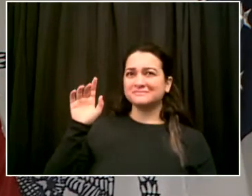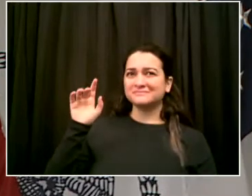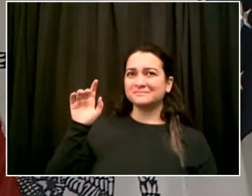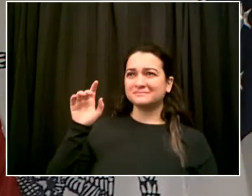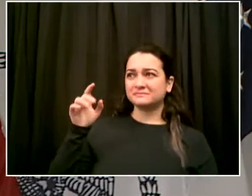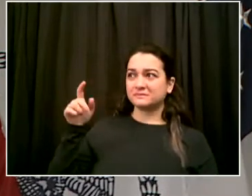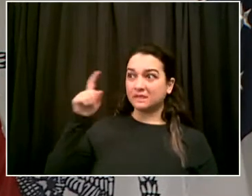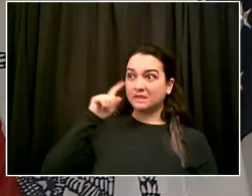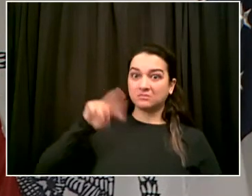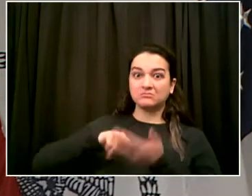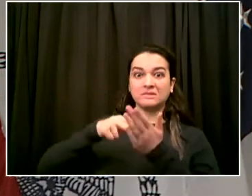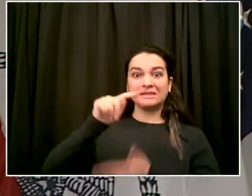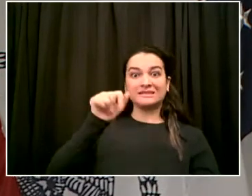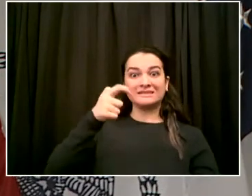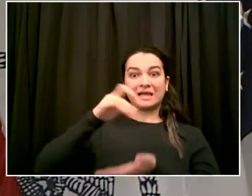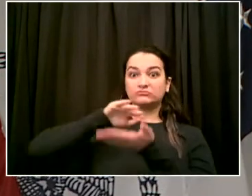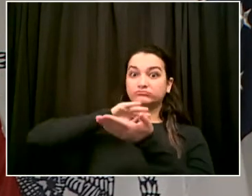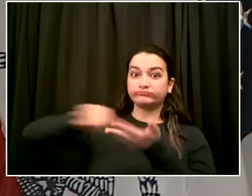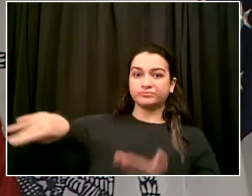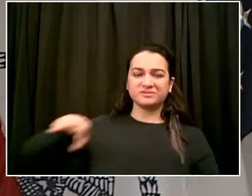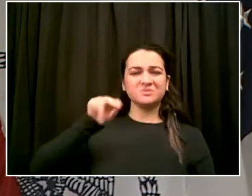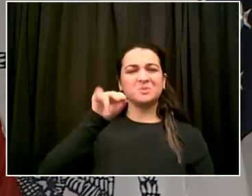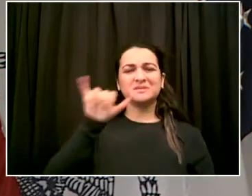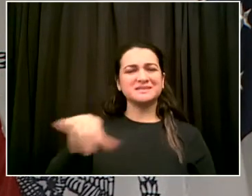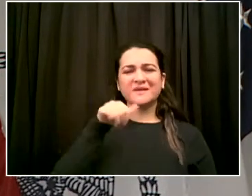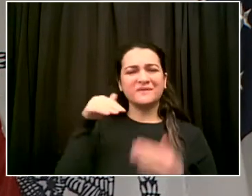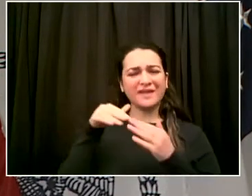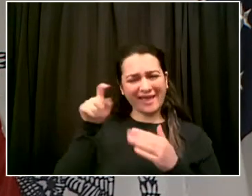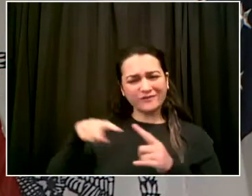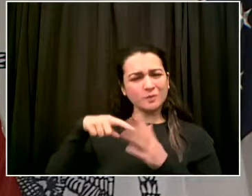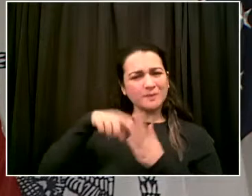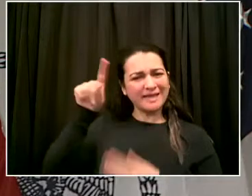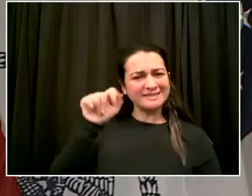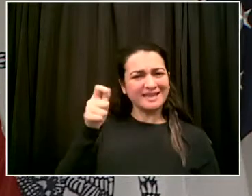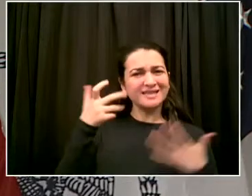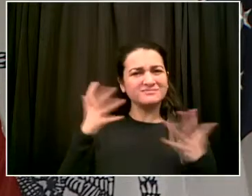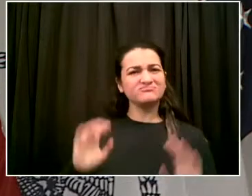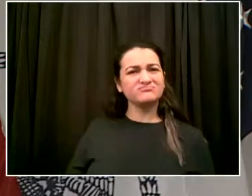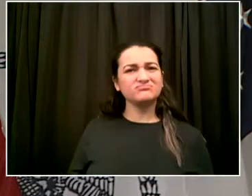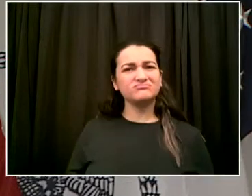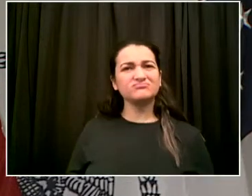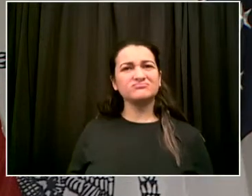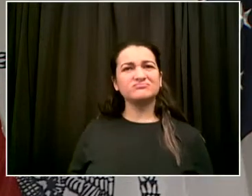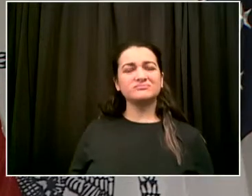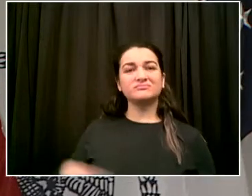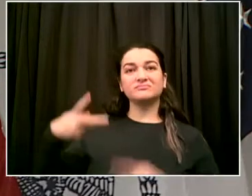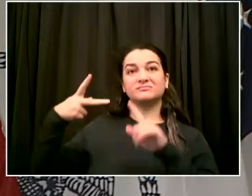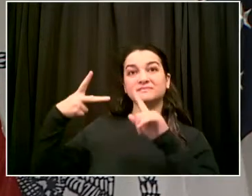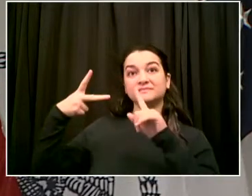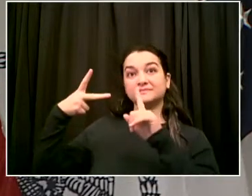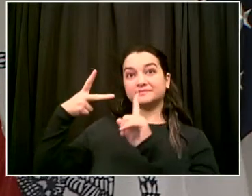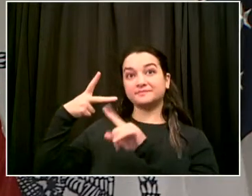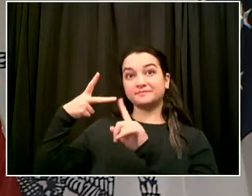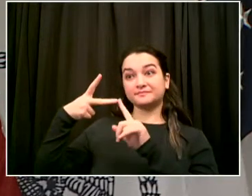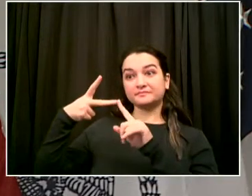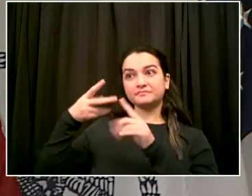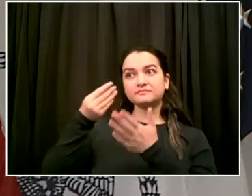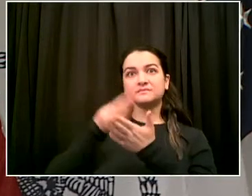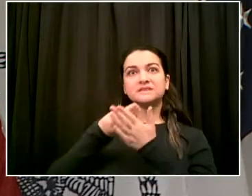TAX, THE WAY IT'S BEEN APPROACHED IS ARCHAIC. LOOK K AT WHAT WALL STREET IS